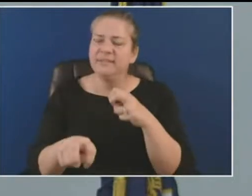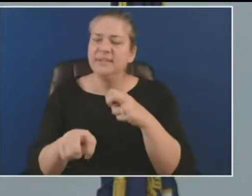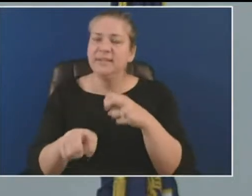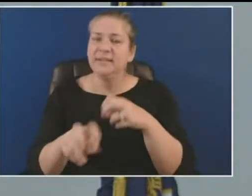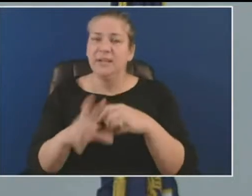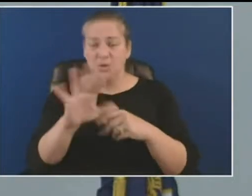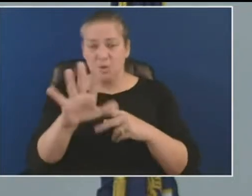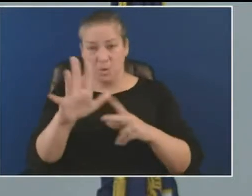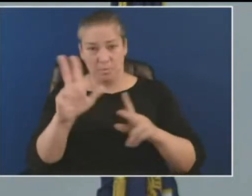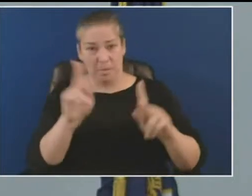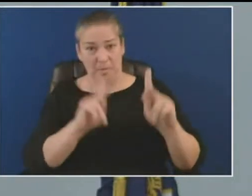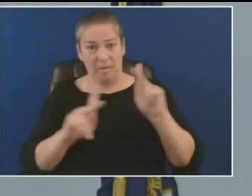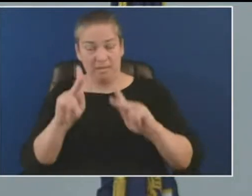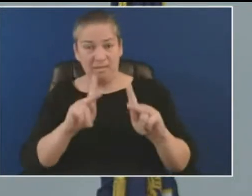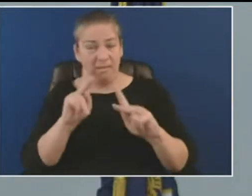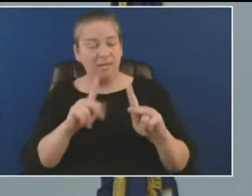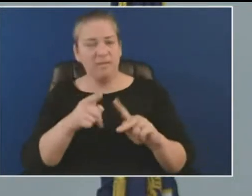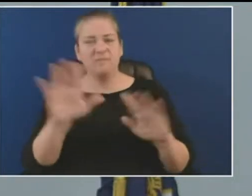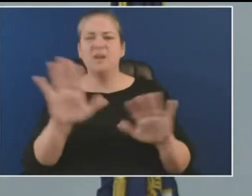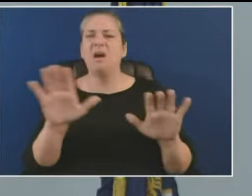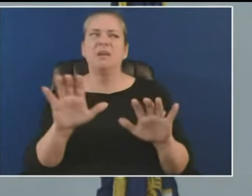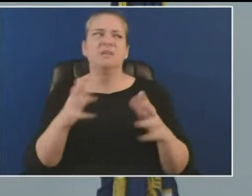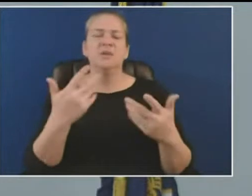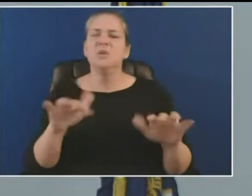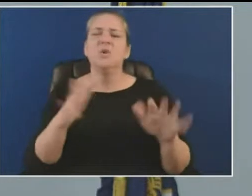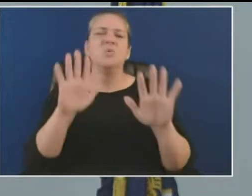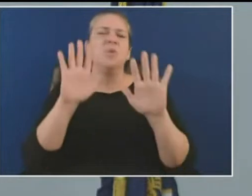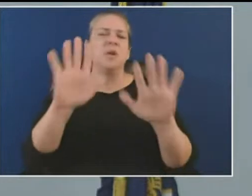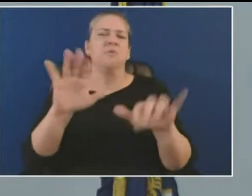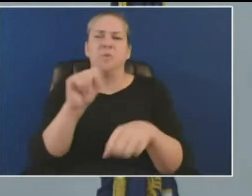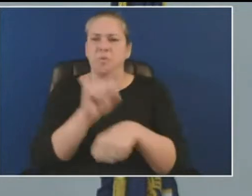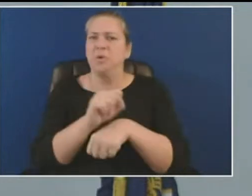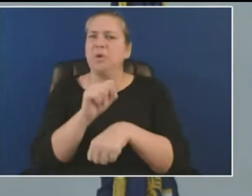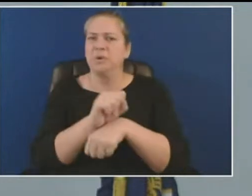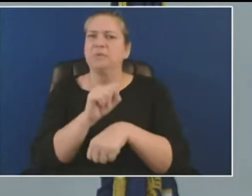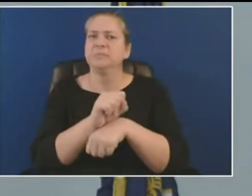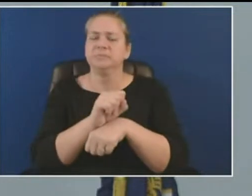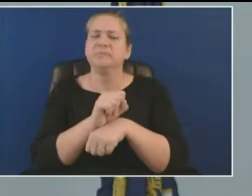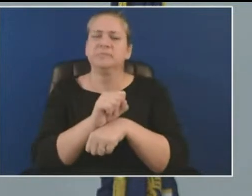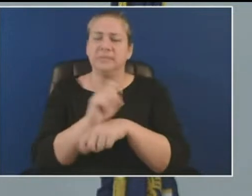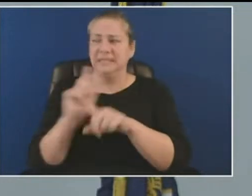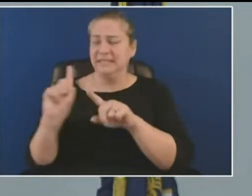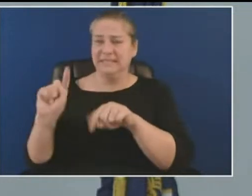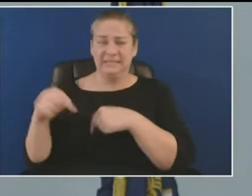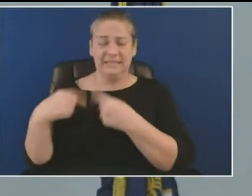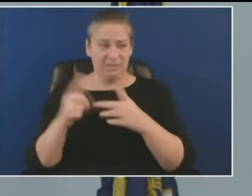incredible work on top of it since the very beginning and I'm really proud of the response